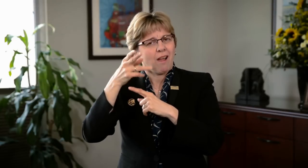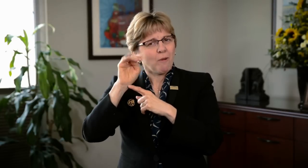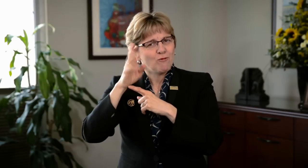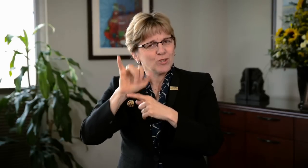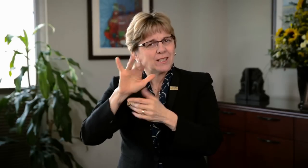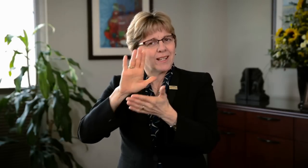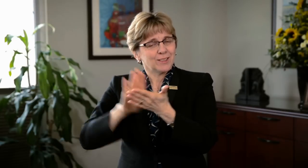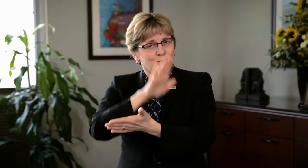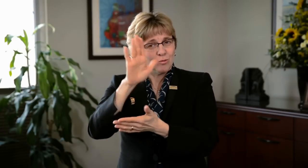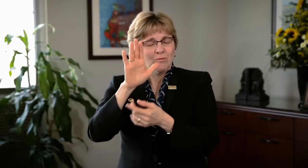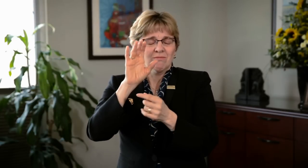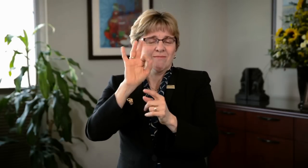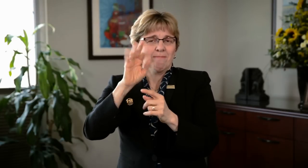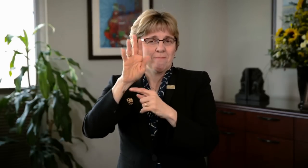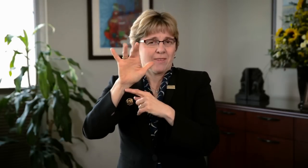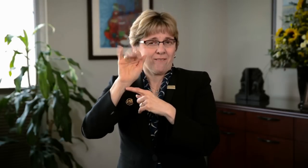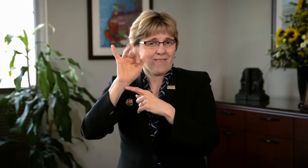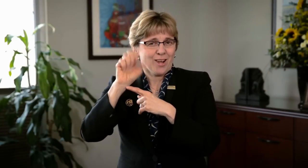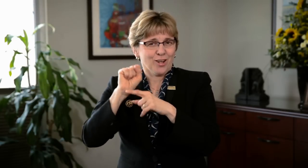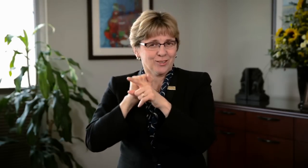the Hubert H. Humphrey Institute of Public Affairs.